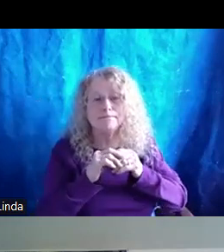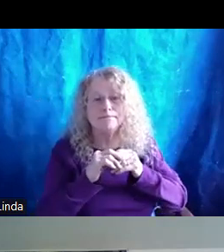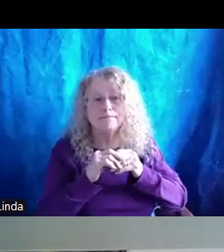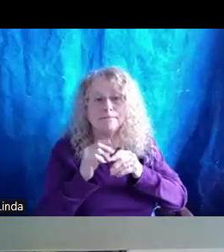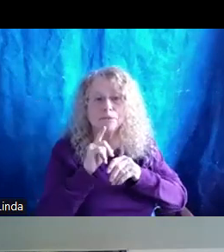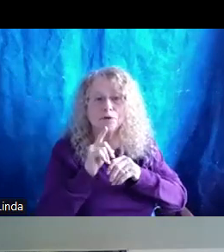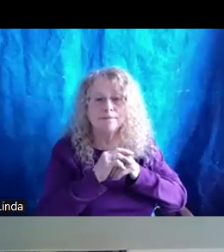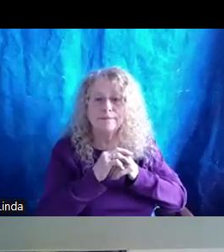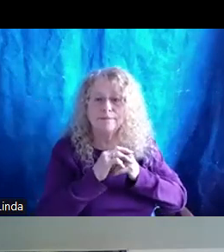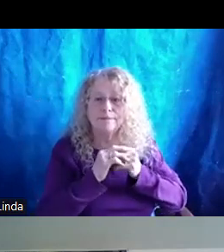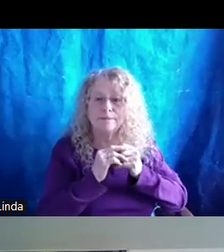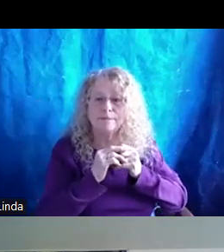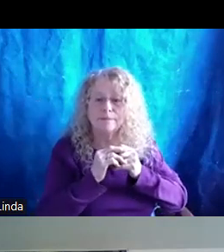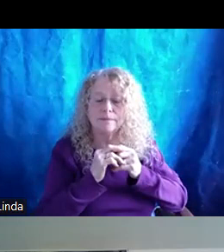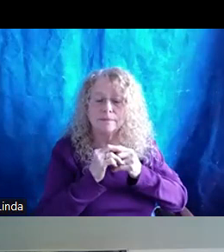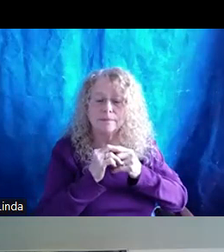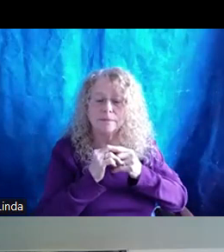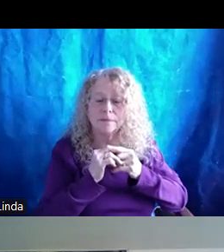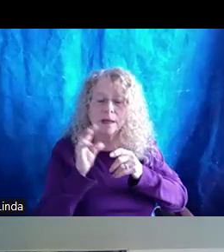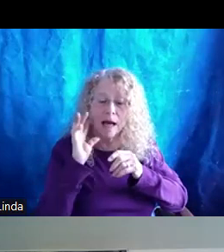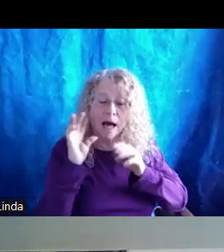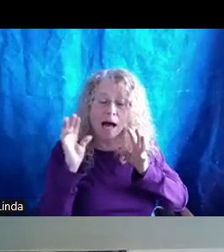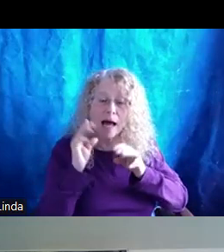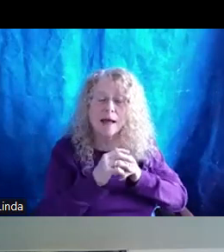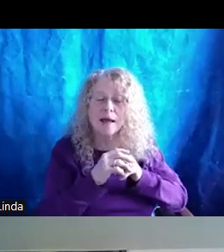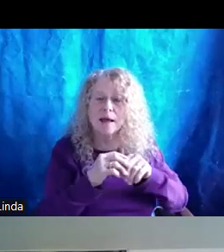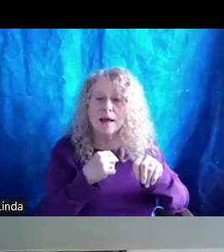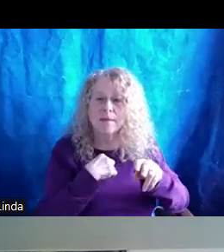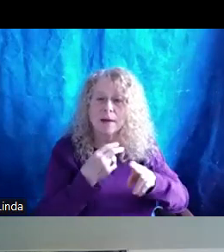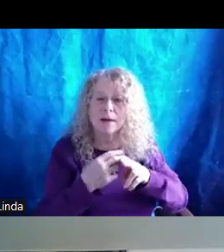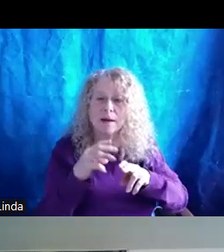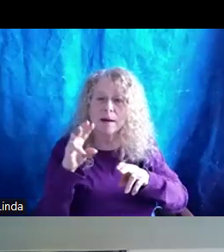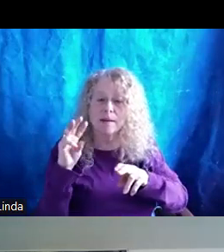HI EVERYONE. MY NAME IS MARIYA KLIMENKO.